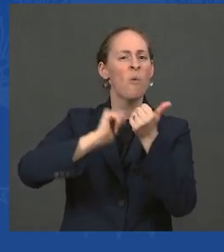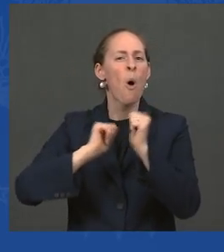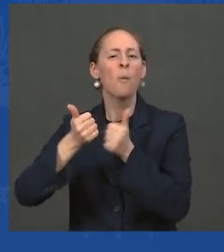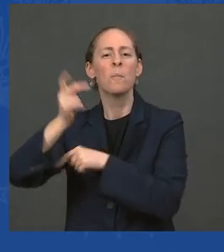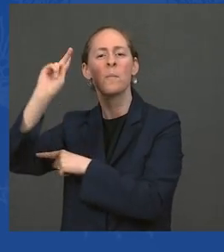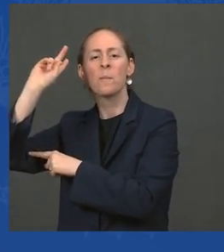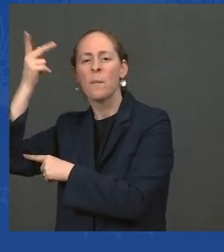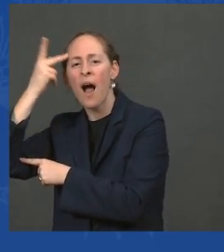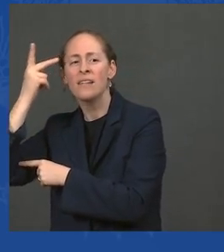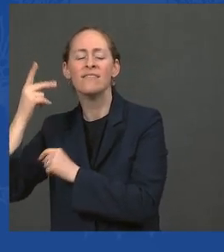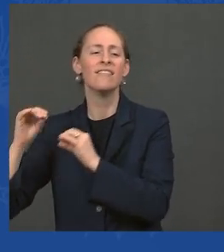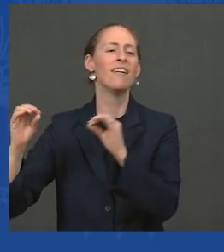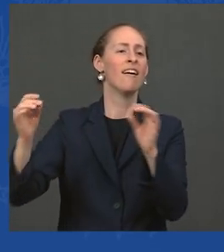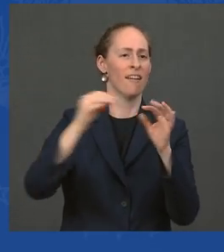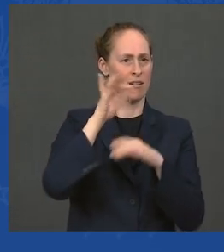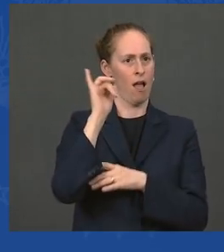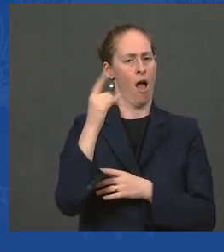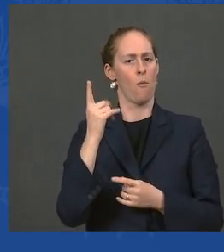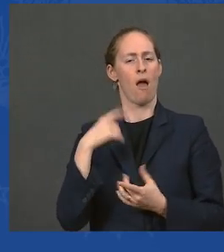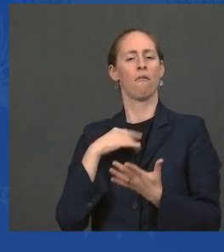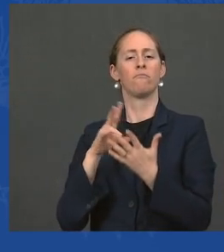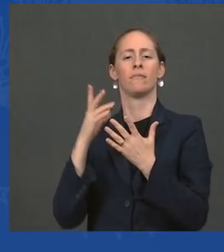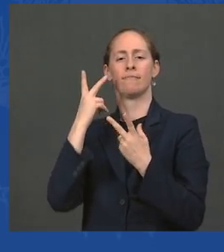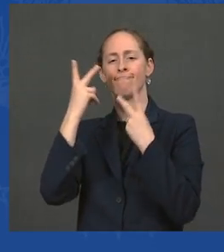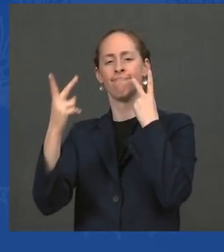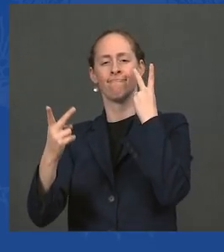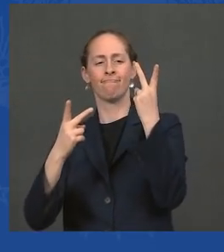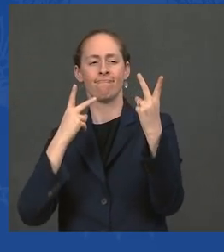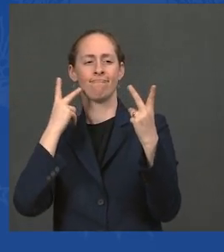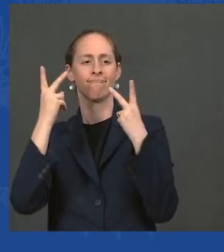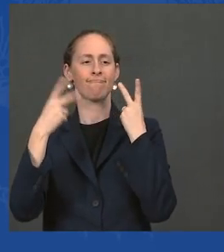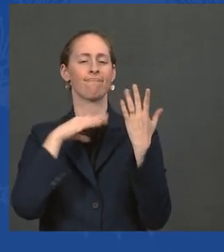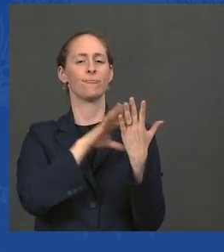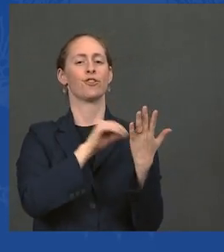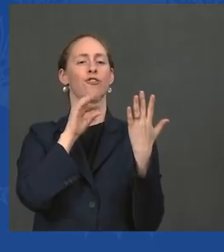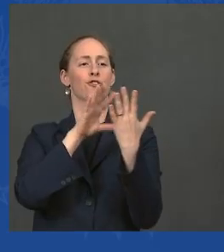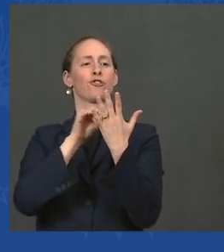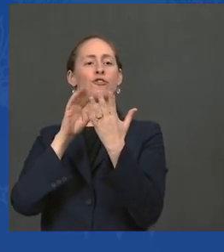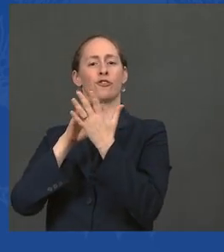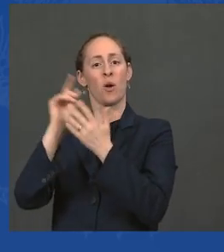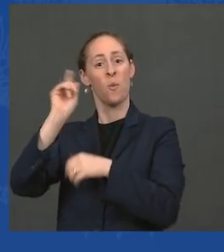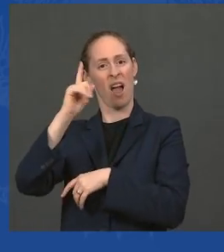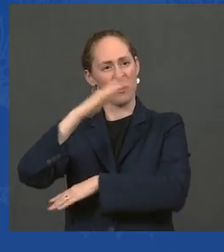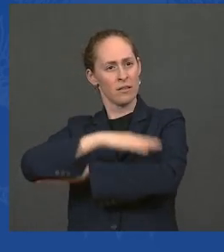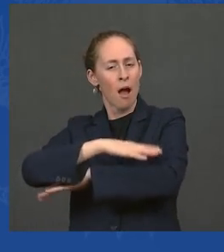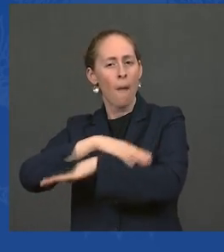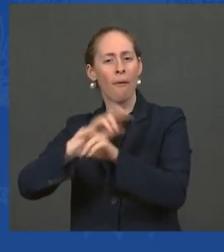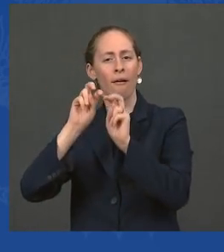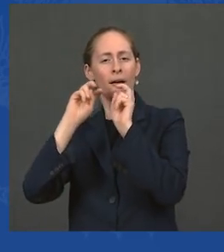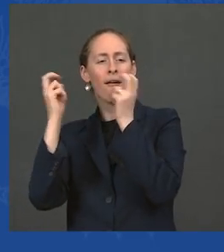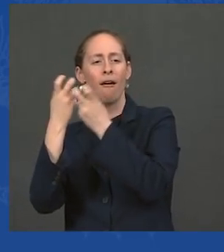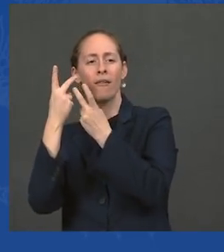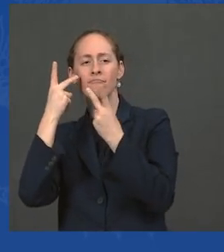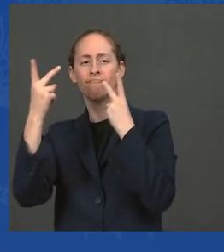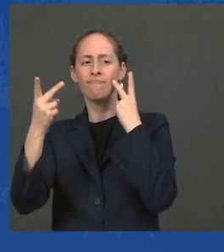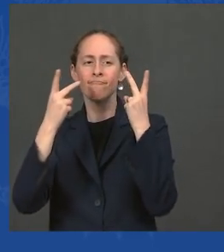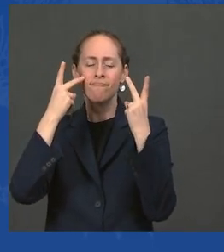I learned an awful lot at that kitchen table. I learned from my grandpop that money doesn't determine your worth.